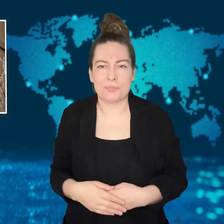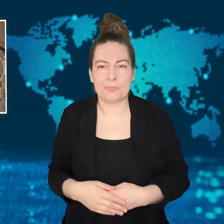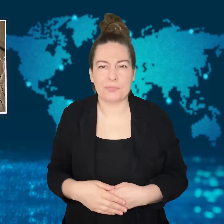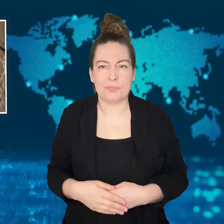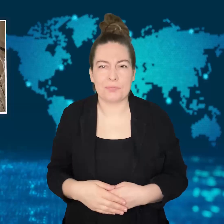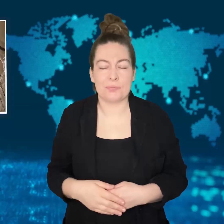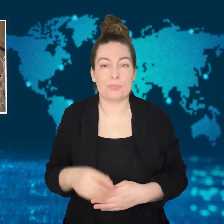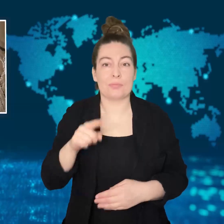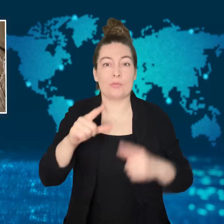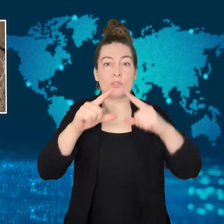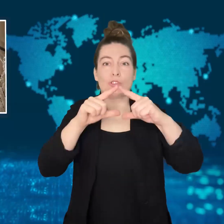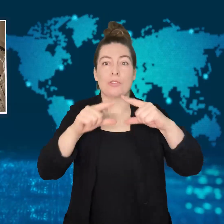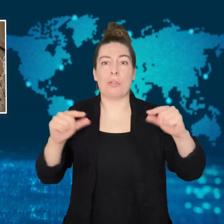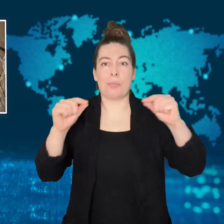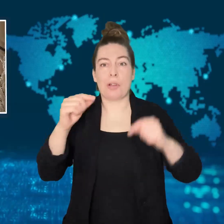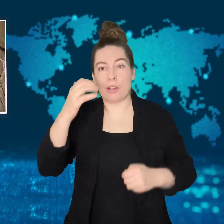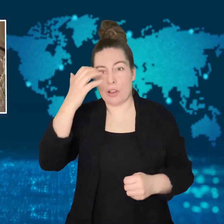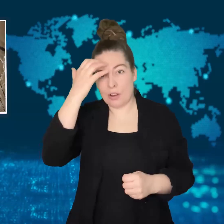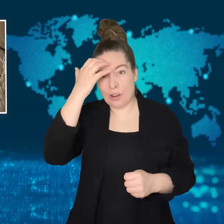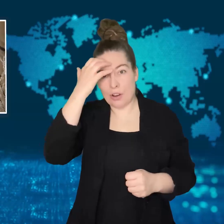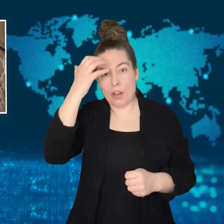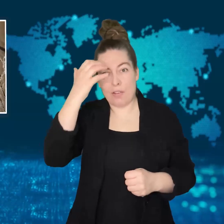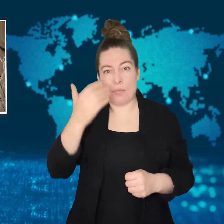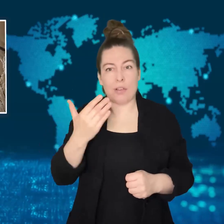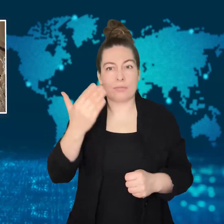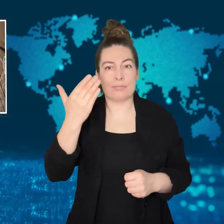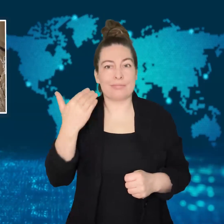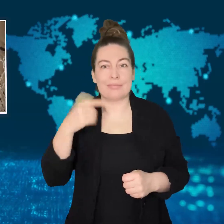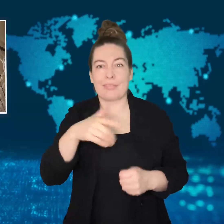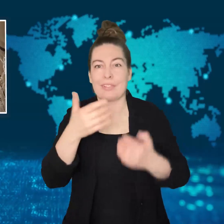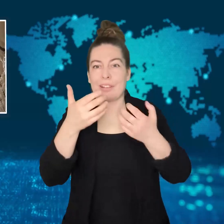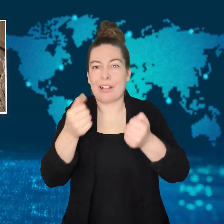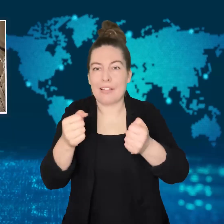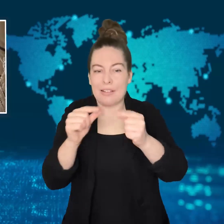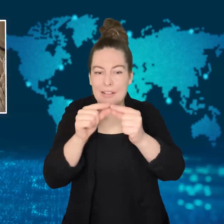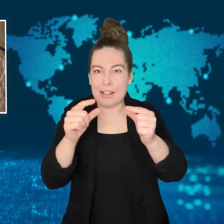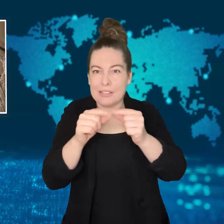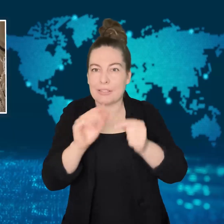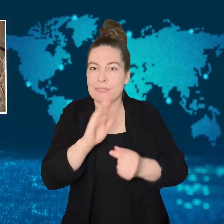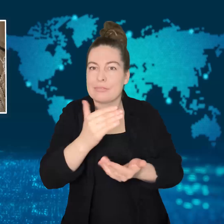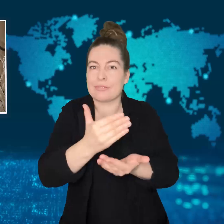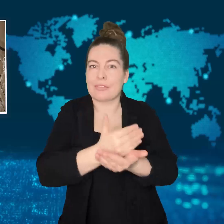Prices were high, but the Ministry of Agriculture,